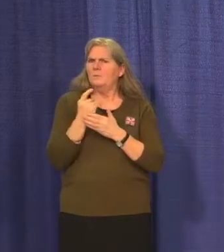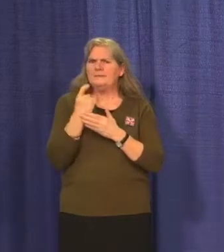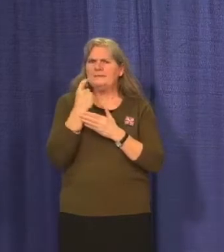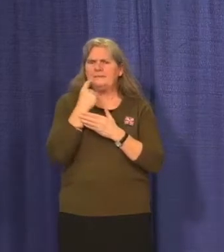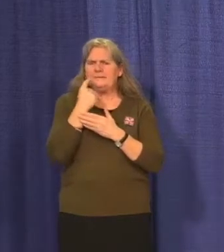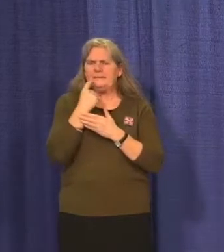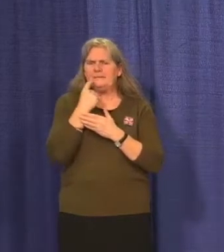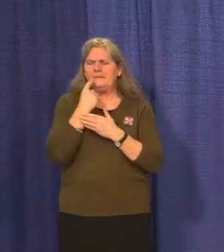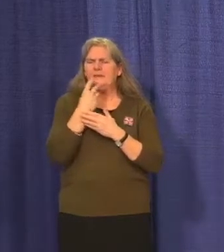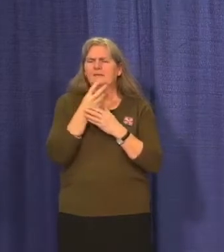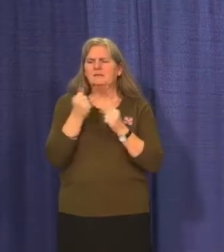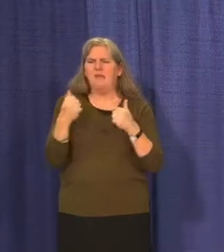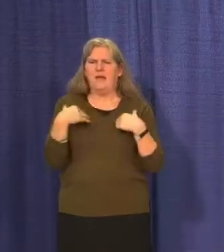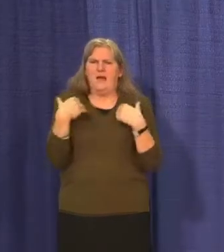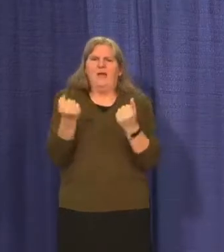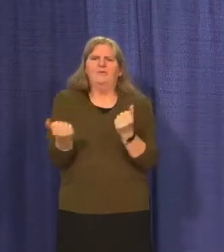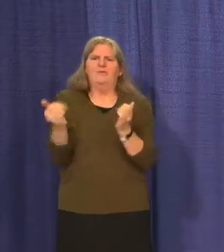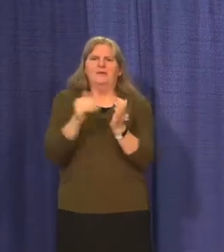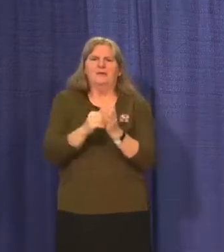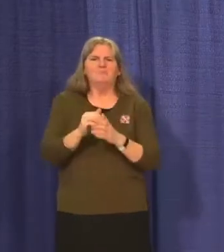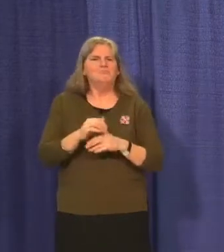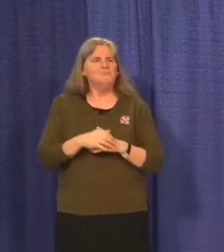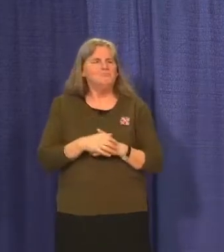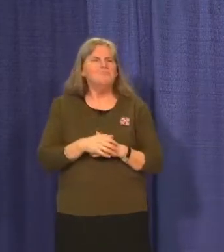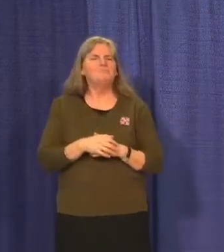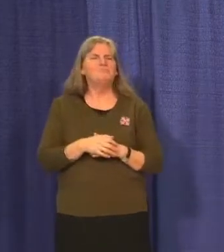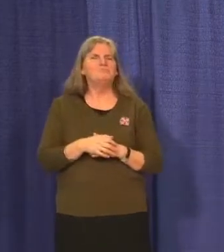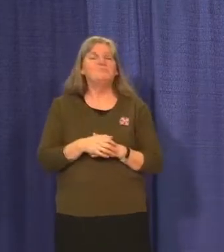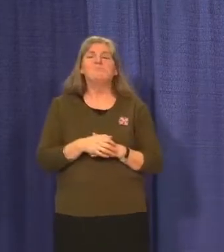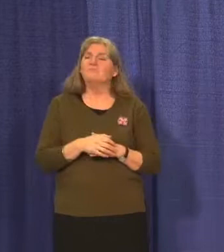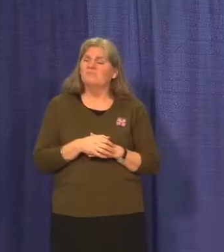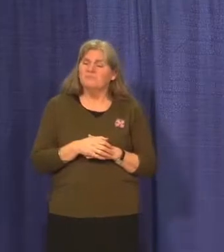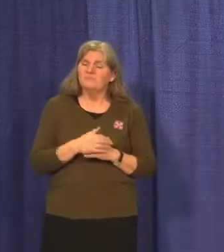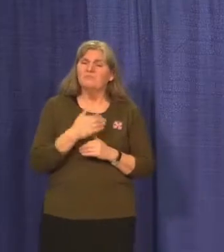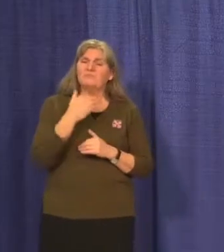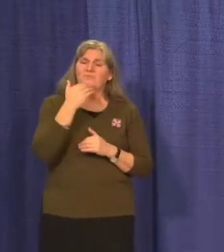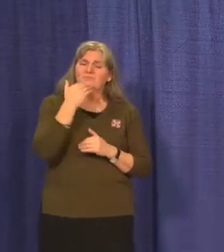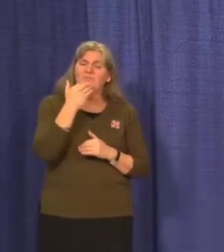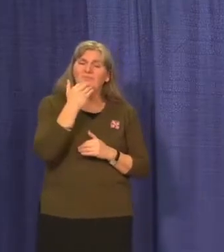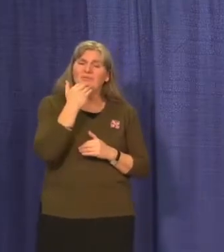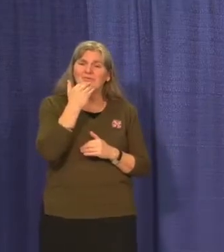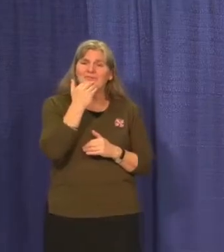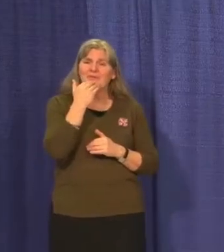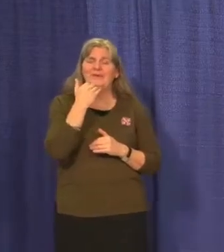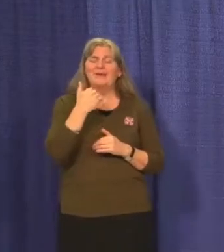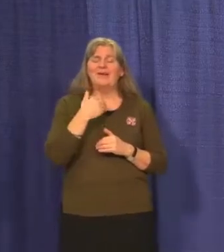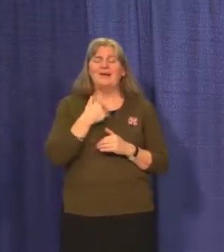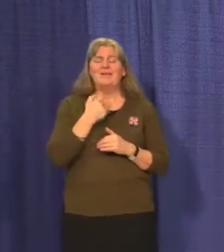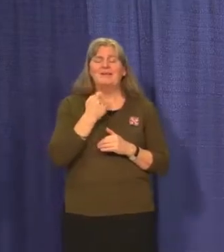our most recent case recovered.